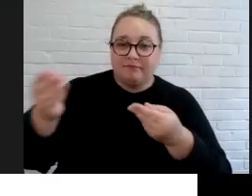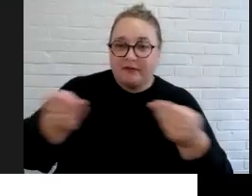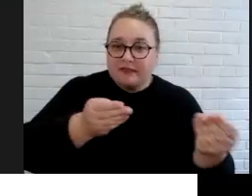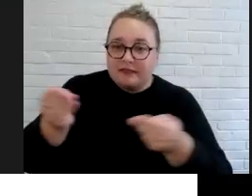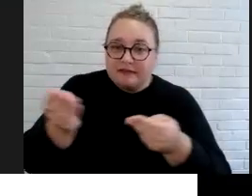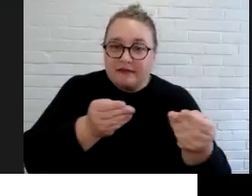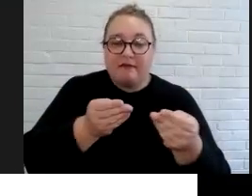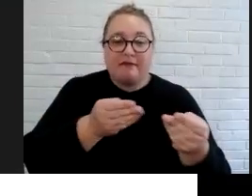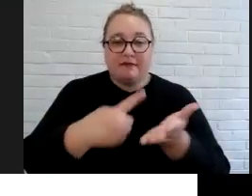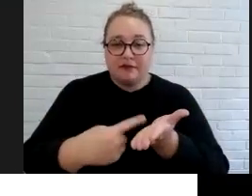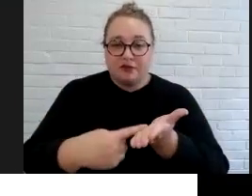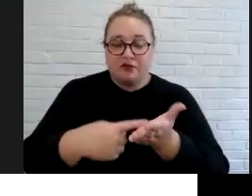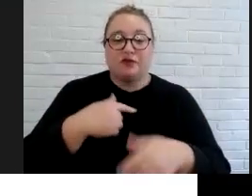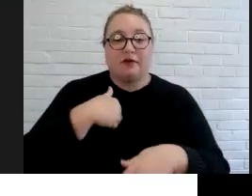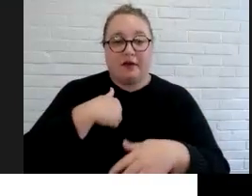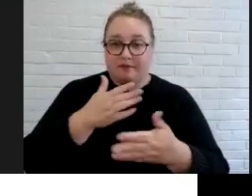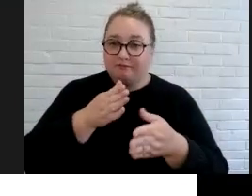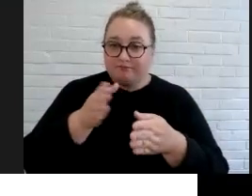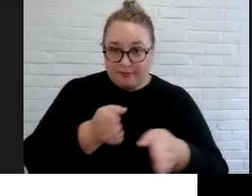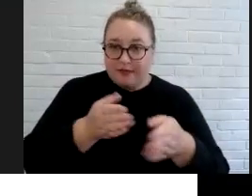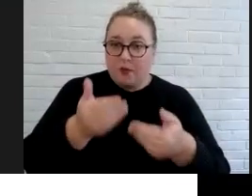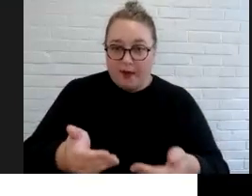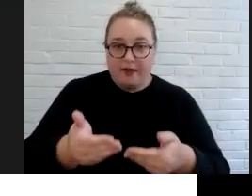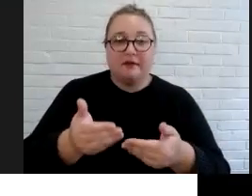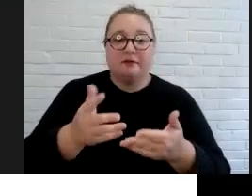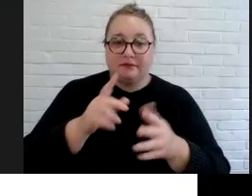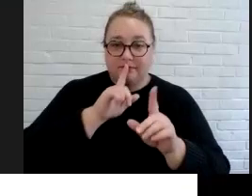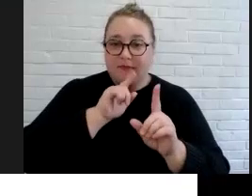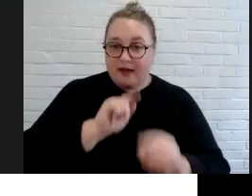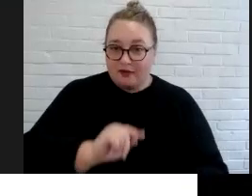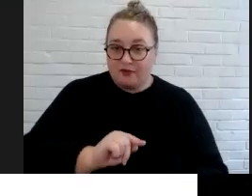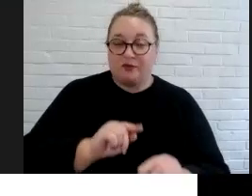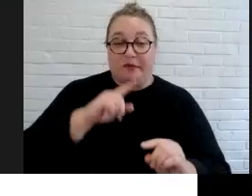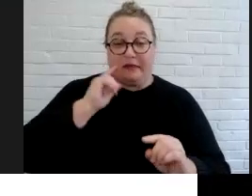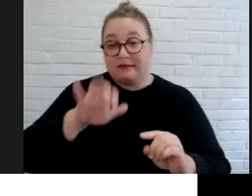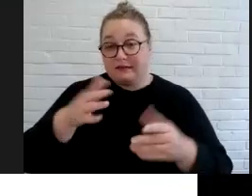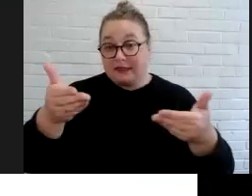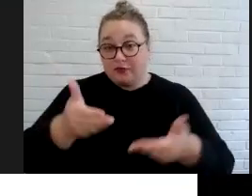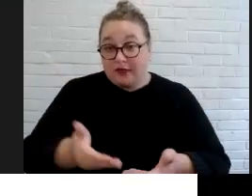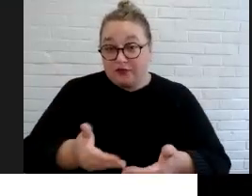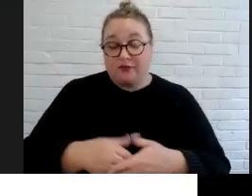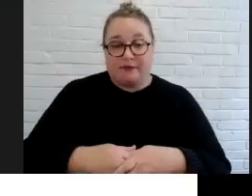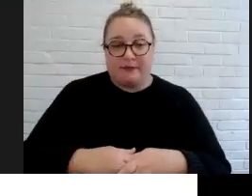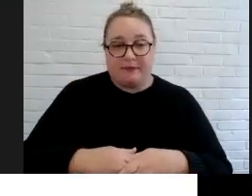since this is the introductions, discussion. And so again I'm already meeting two of